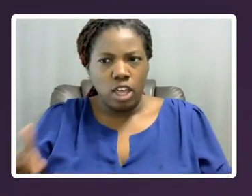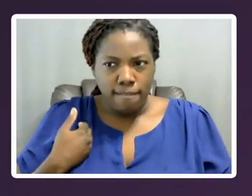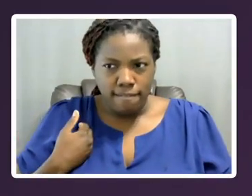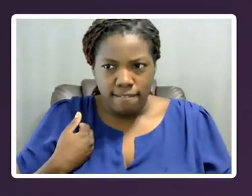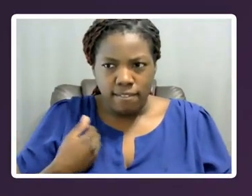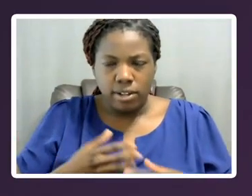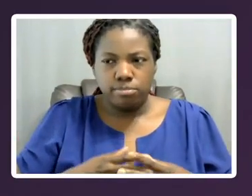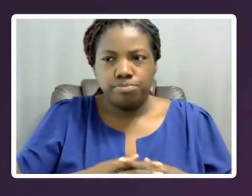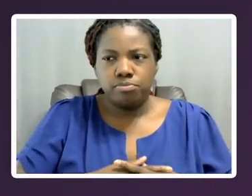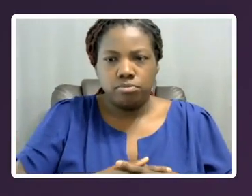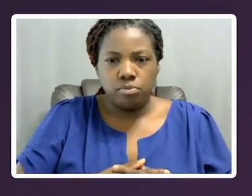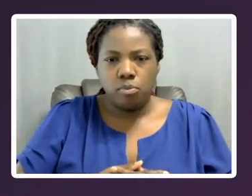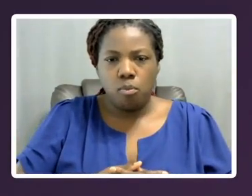James Moreis: Passing these traditions onto my